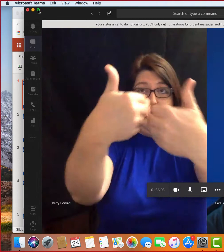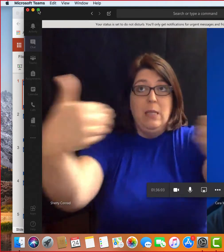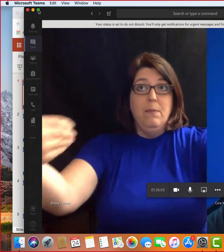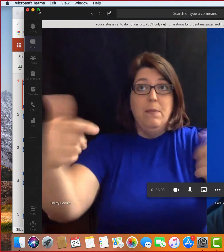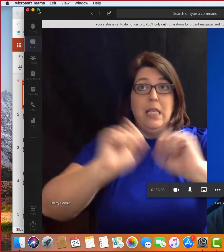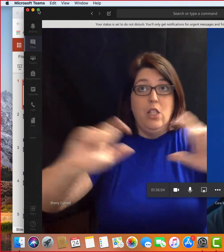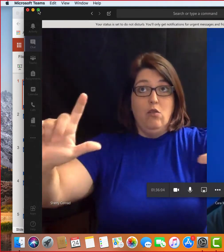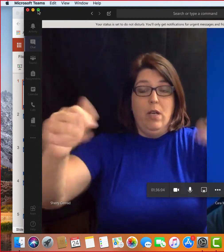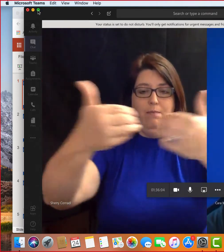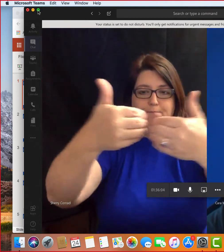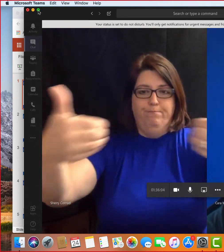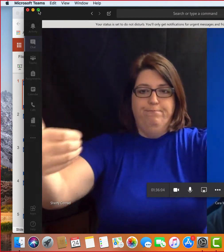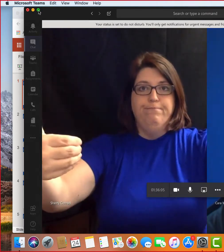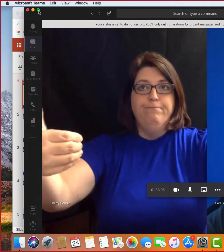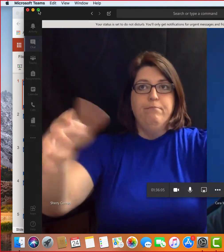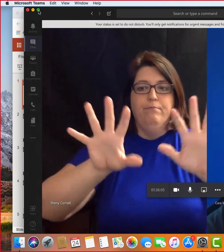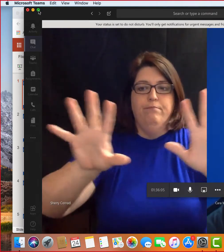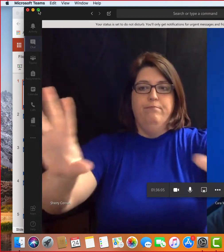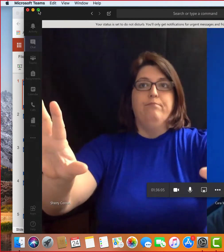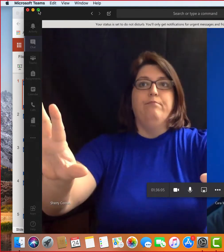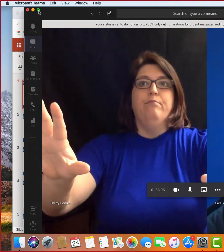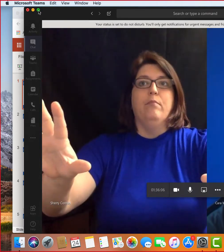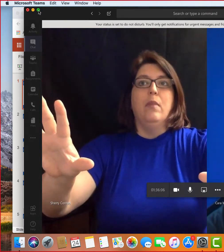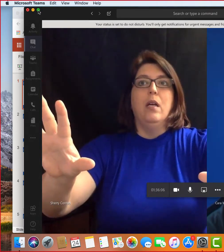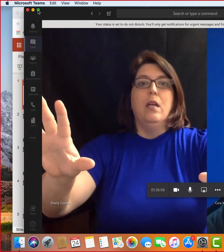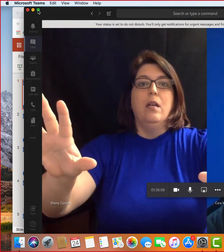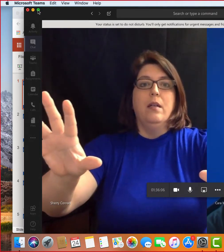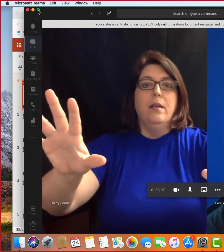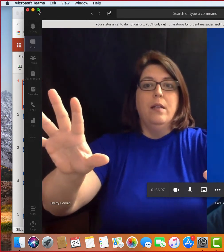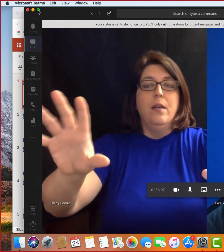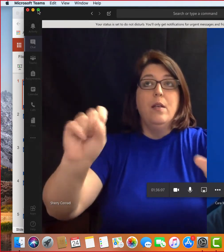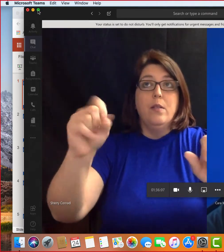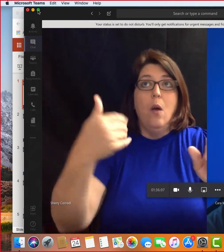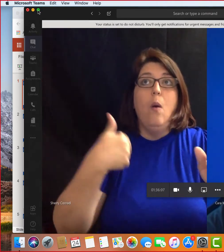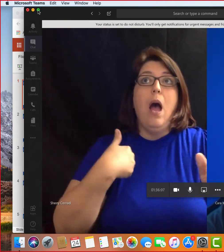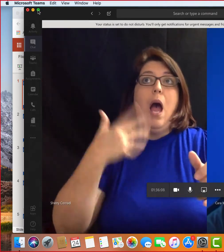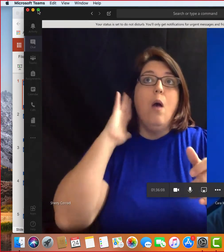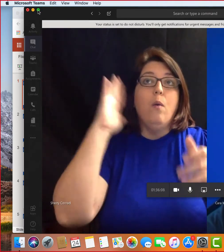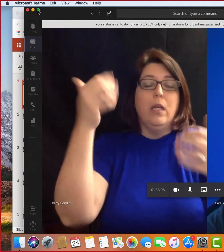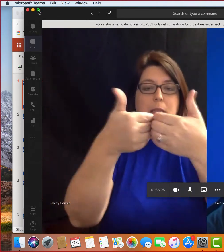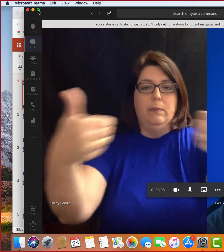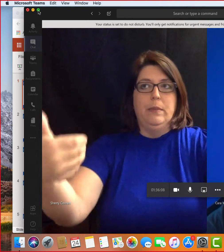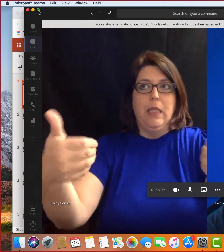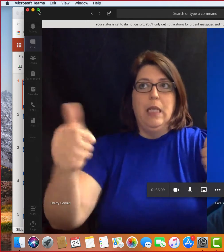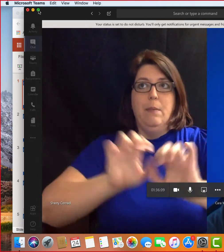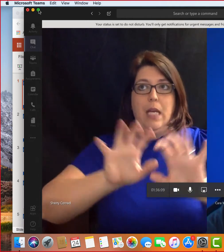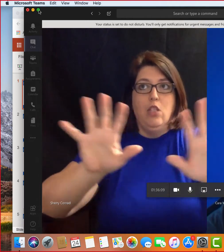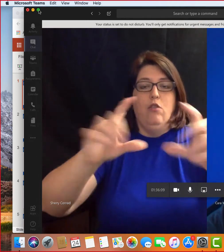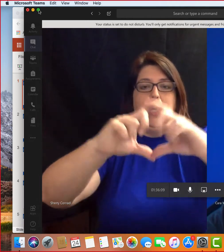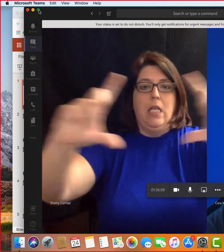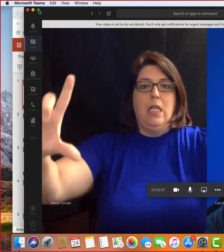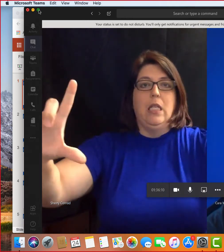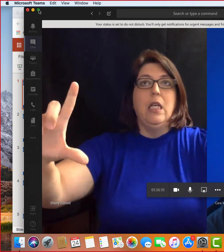So, I'm going to... split my screen. And, I'm on a Mac so I have the green button.